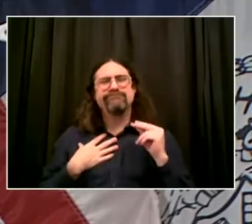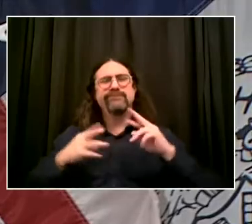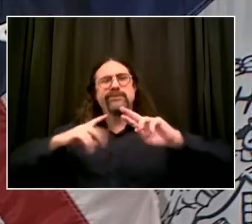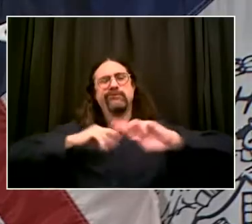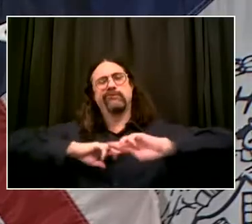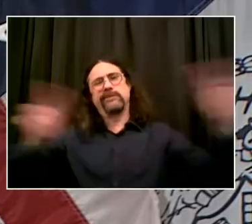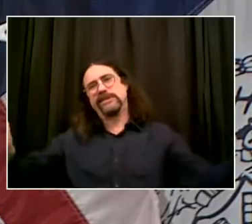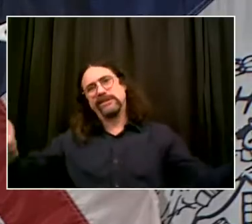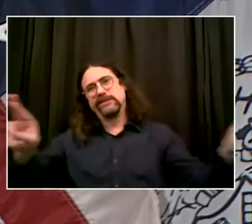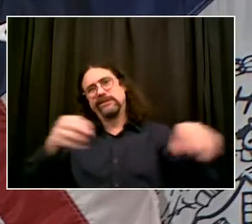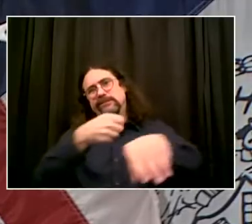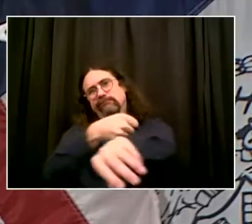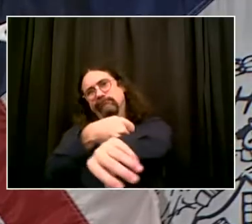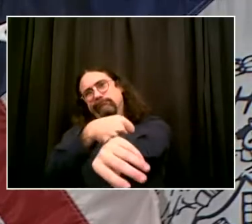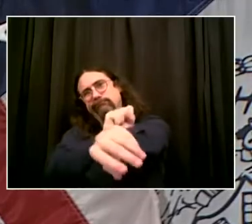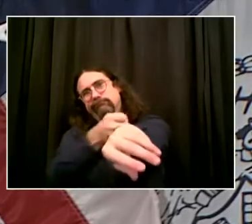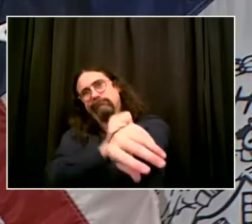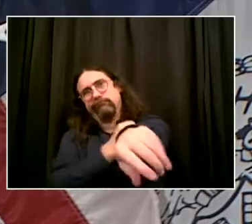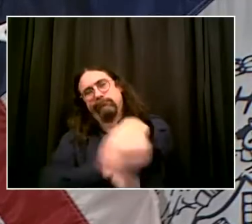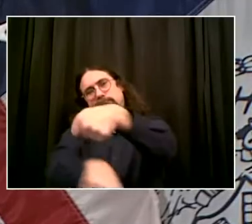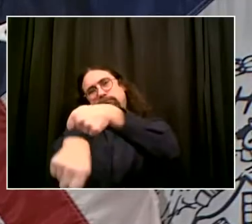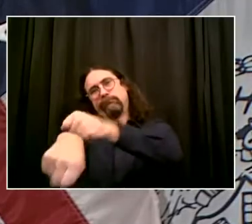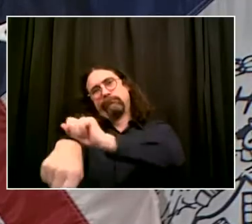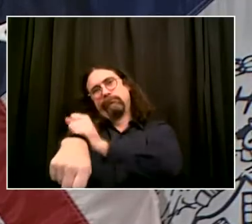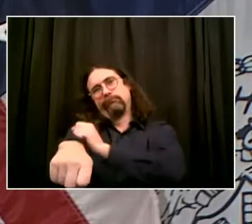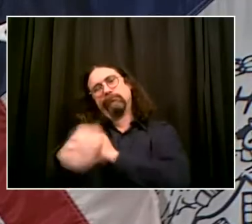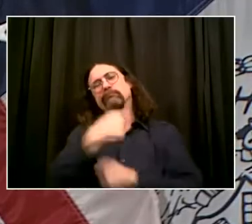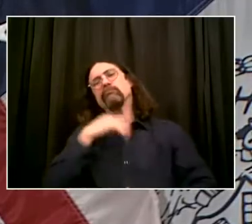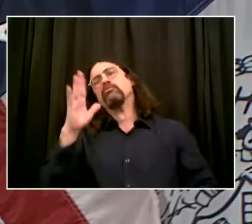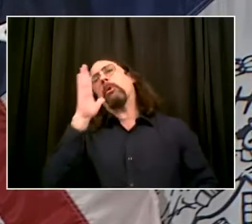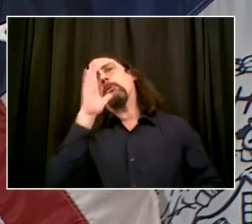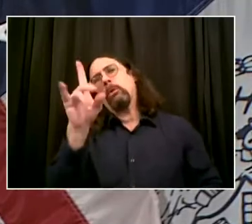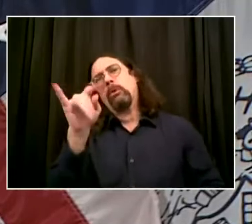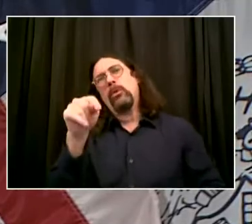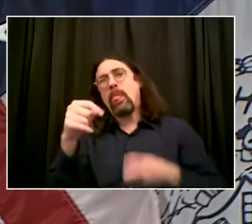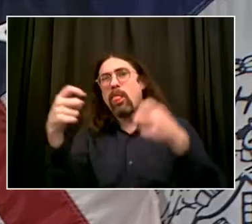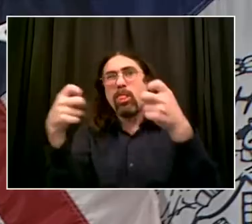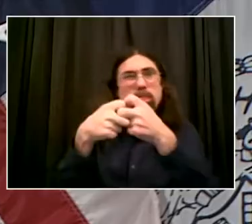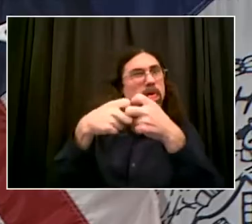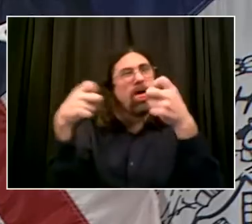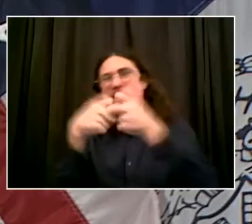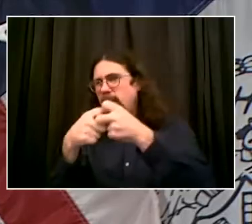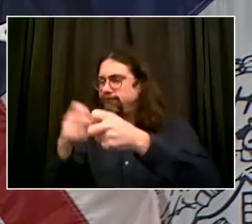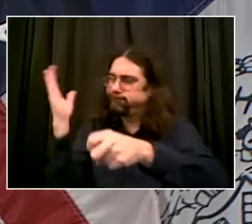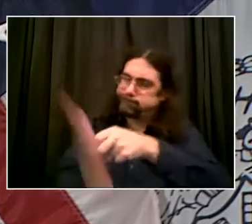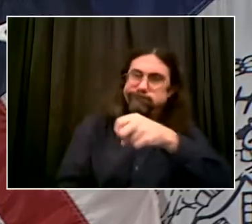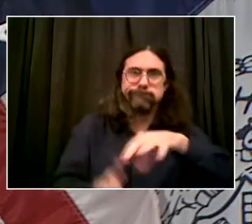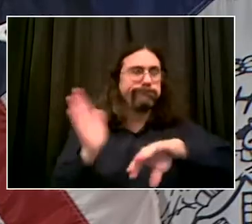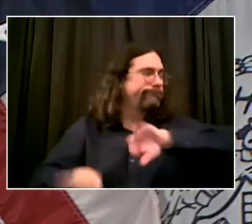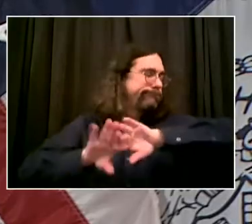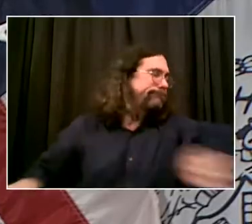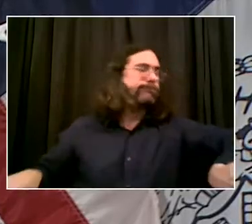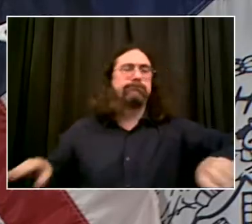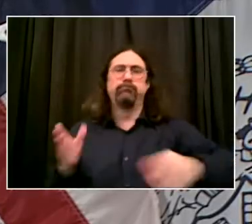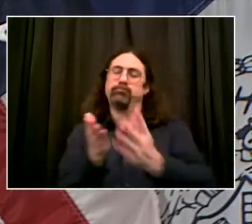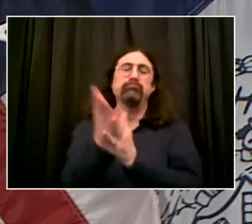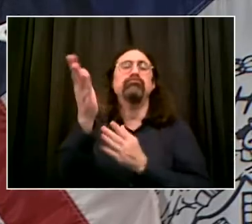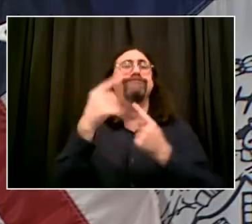WE ARE CALLING UPON EVERYONE TO O DO THAT IN ONE OF THE OTHER GROUPS OF BEEN